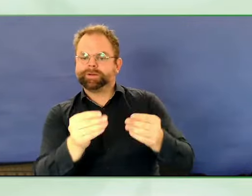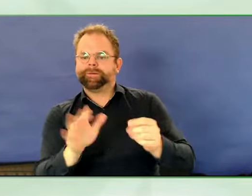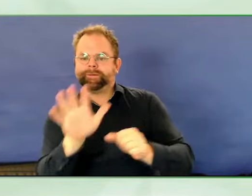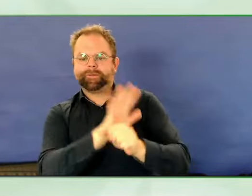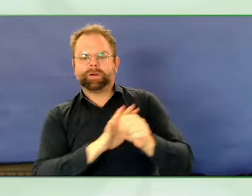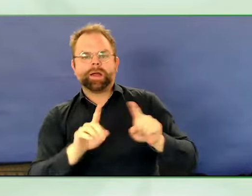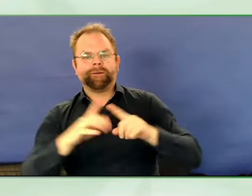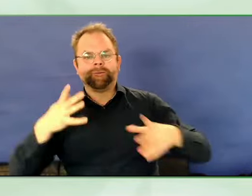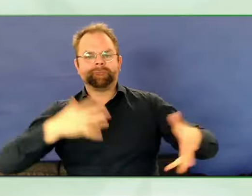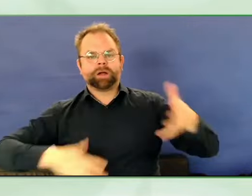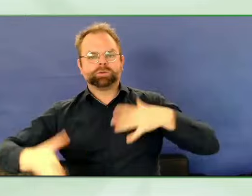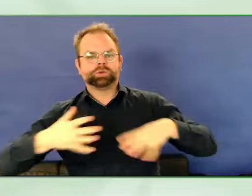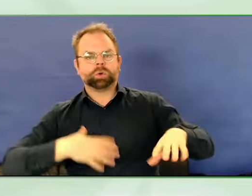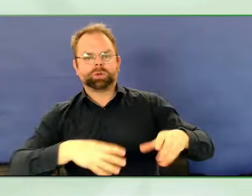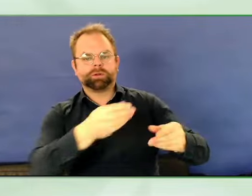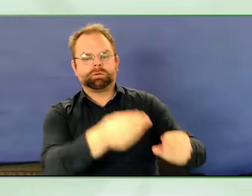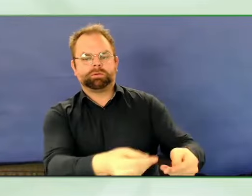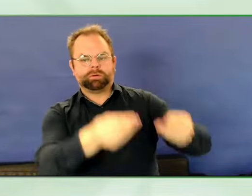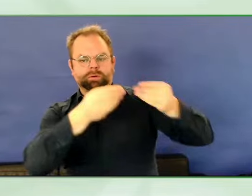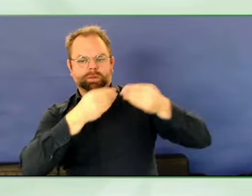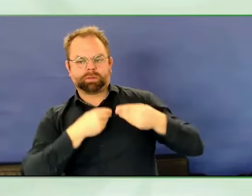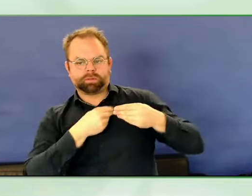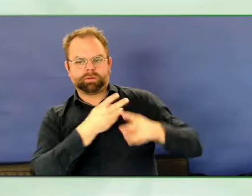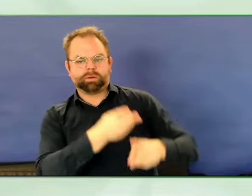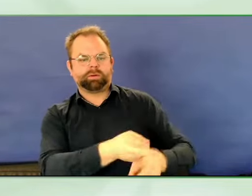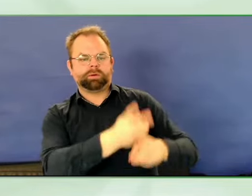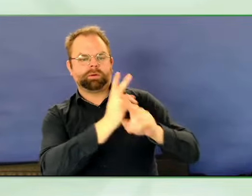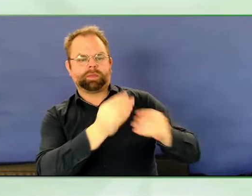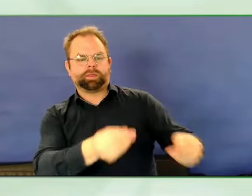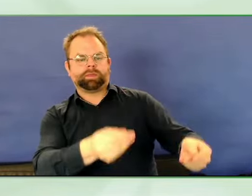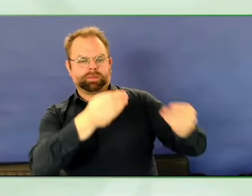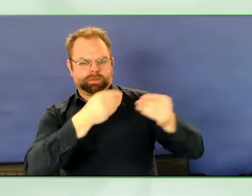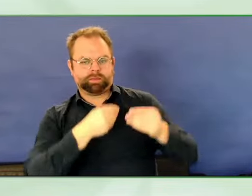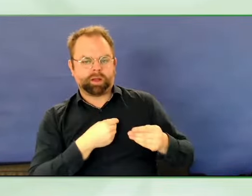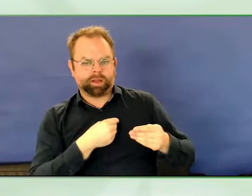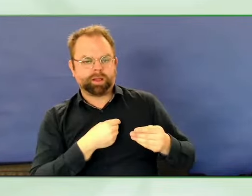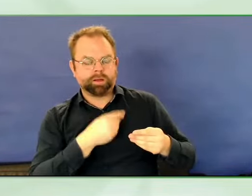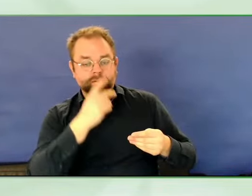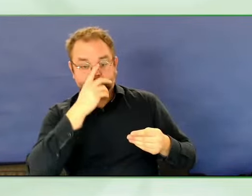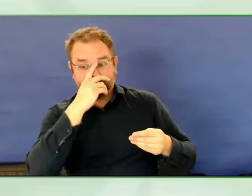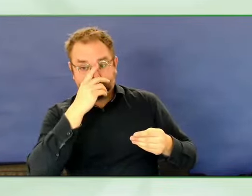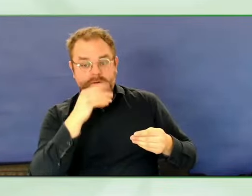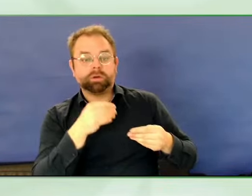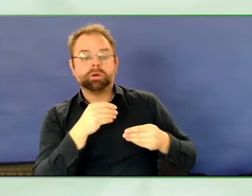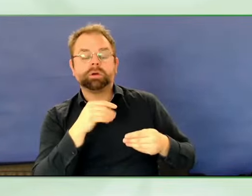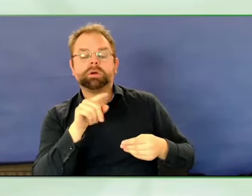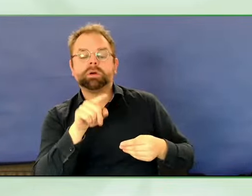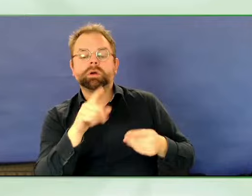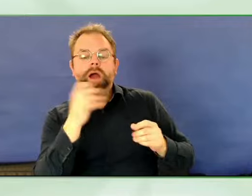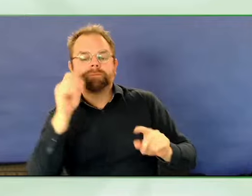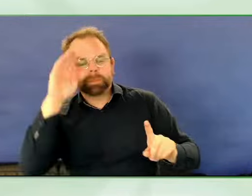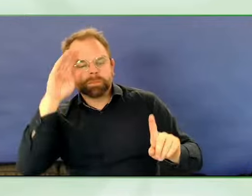And actually we started because as you might know the fashion world is one of, or fashion